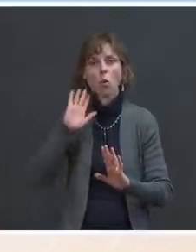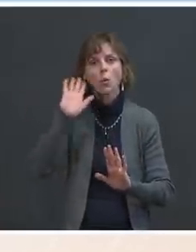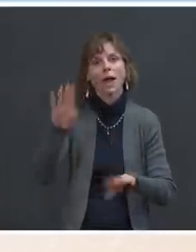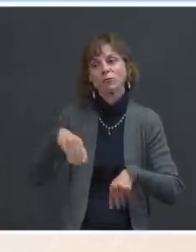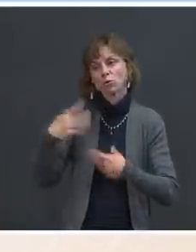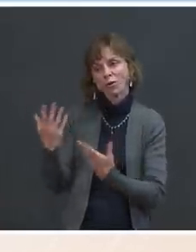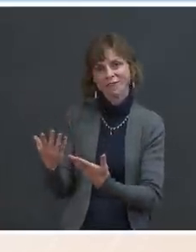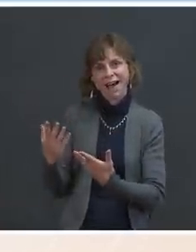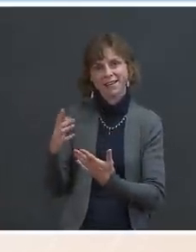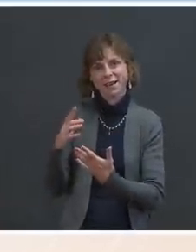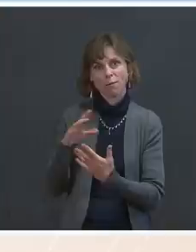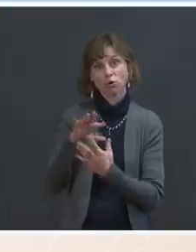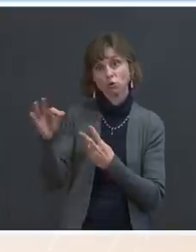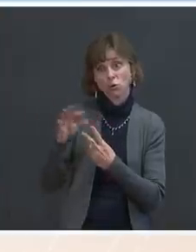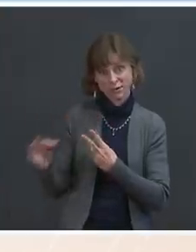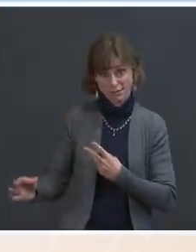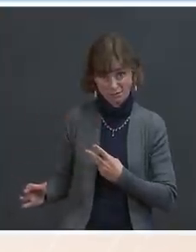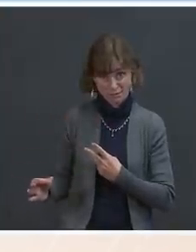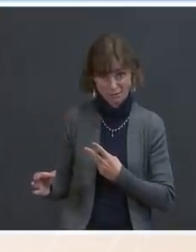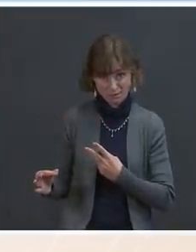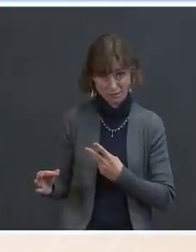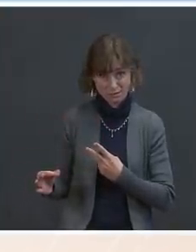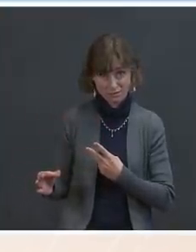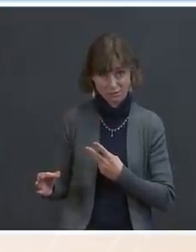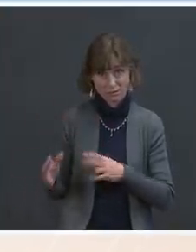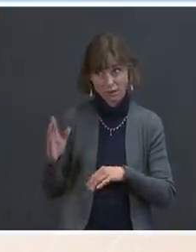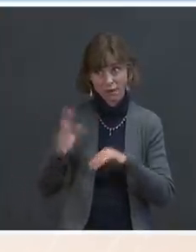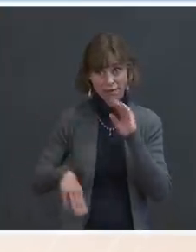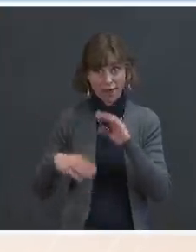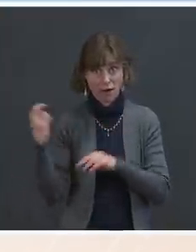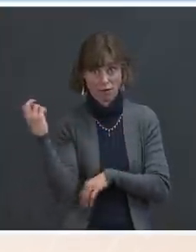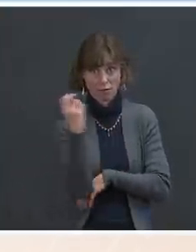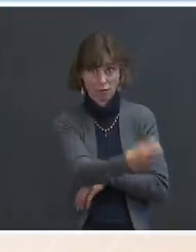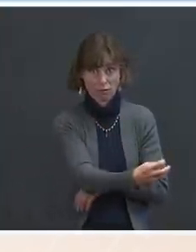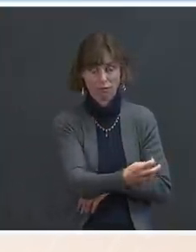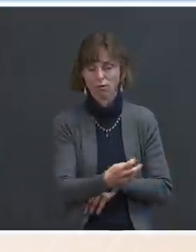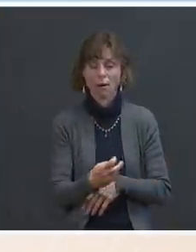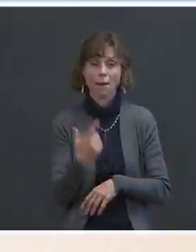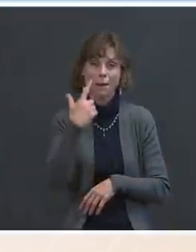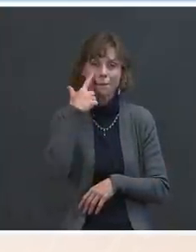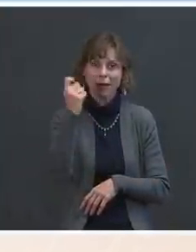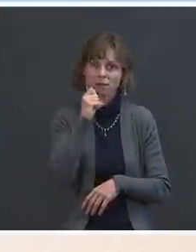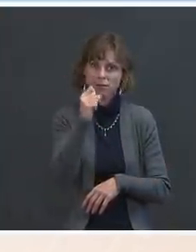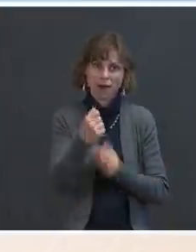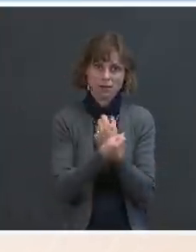to making that journey because it's not safe en route.